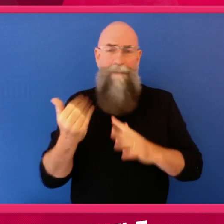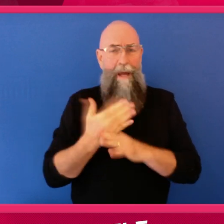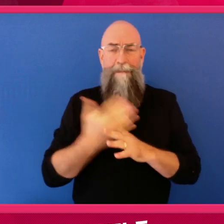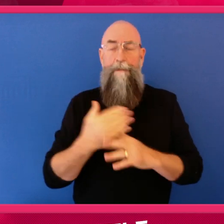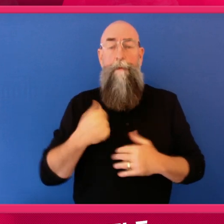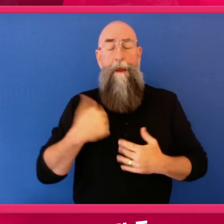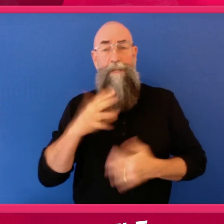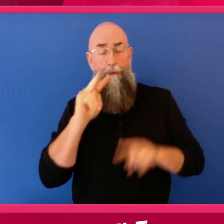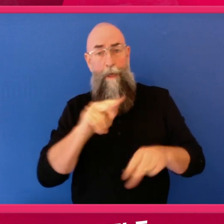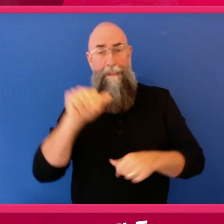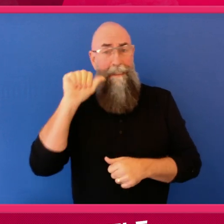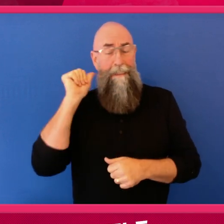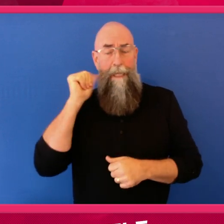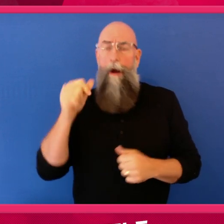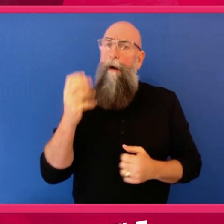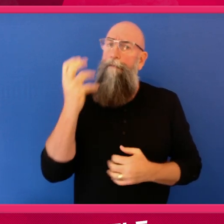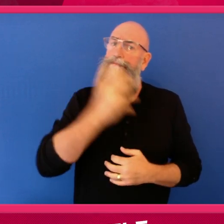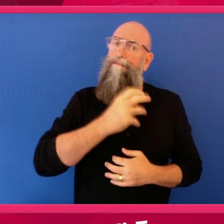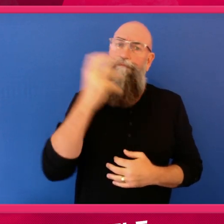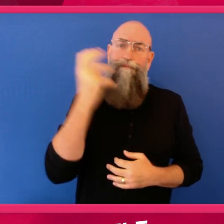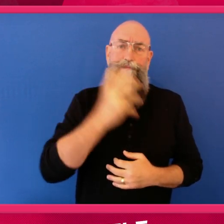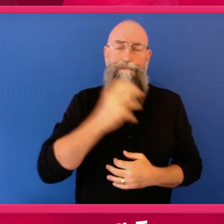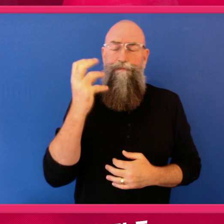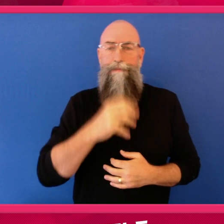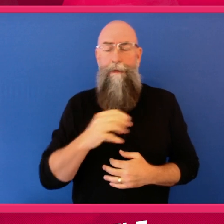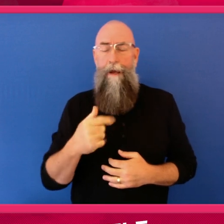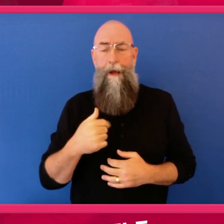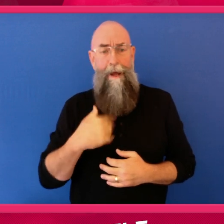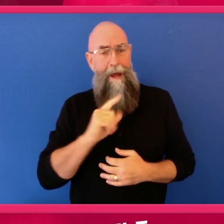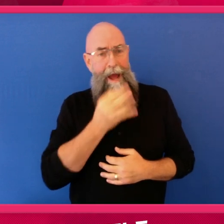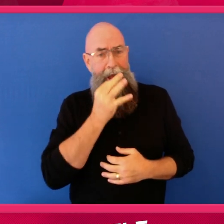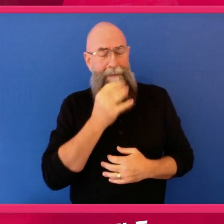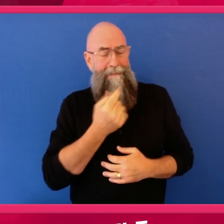and Kurt, thank goodness, because I have been smiling, I have been crying, I have been screaming